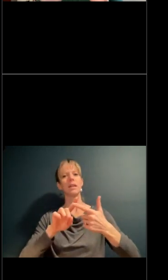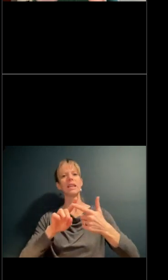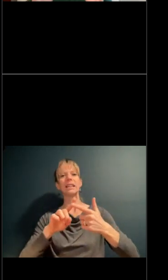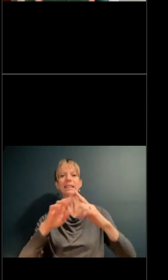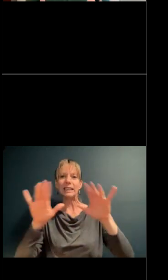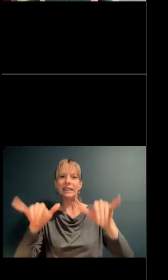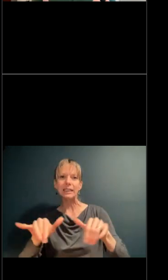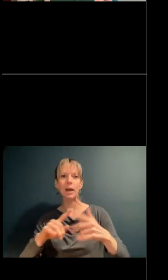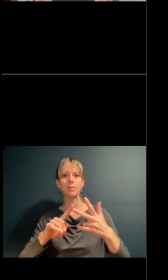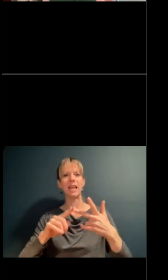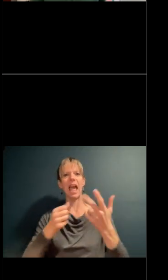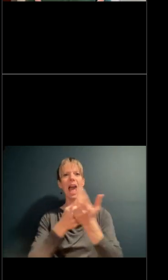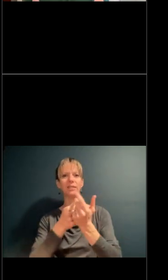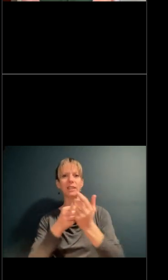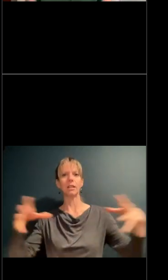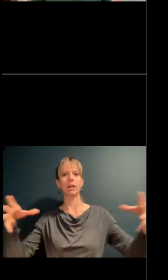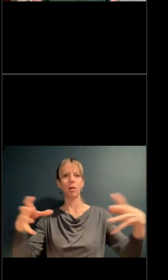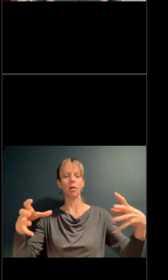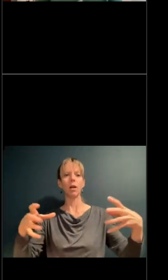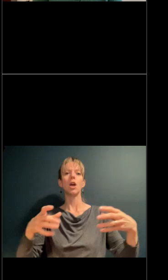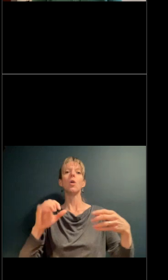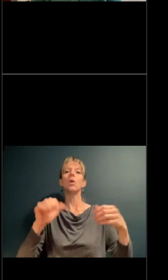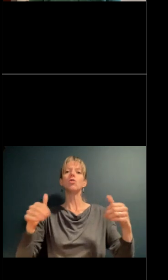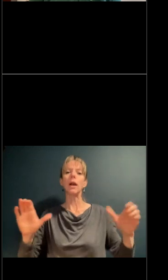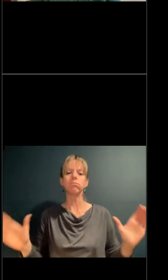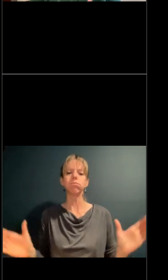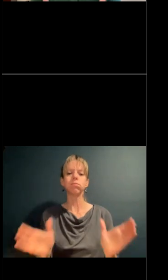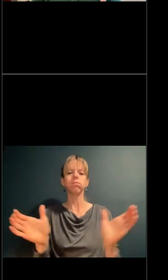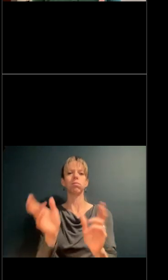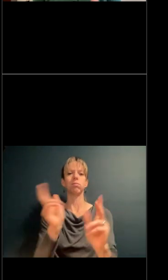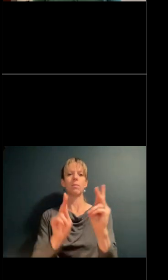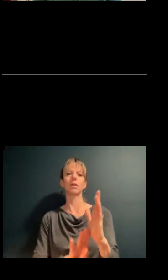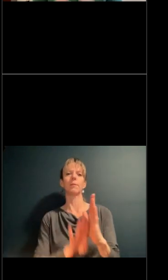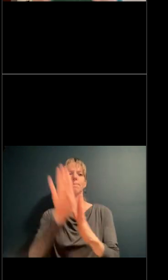promote the flourishing of people with disabilities and their communities together.